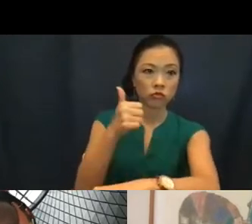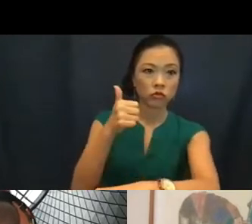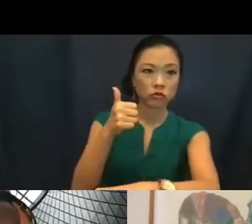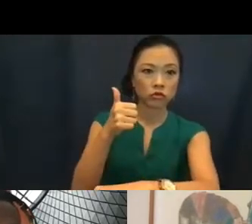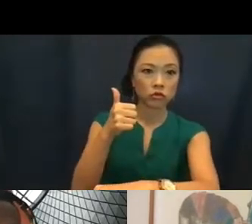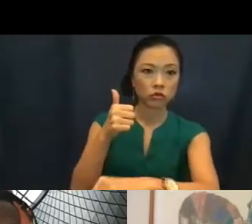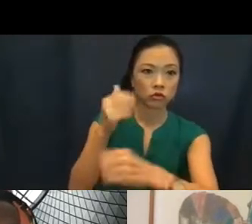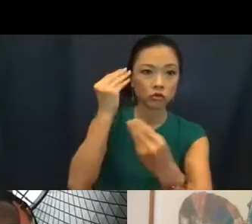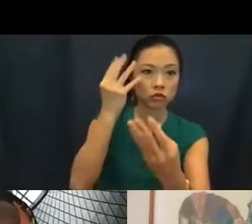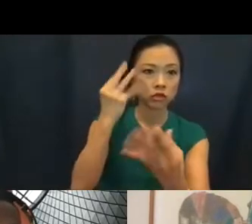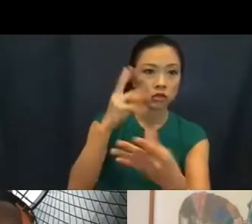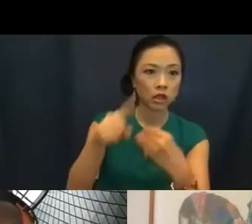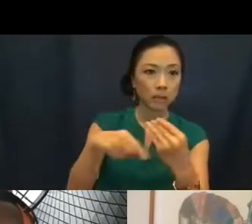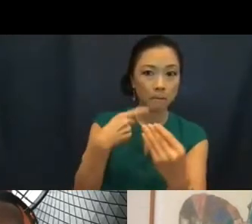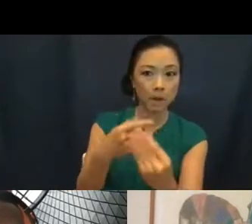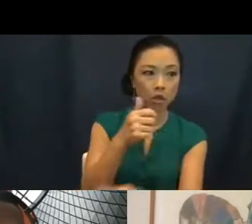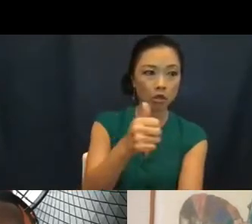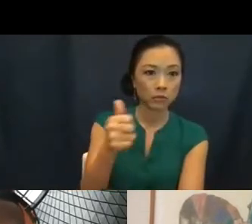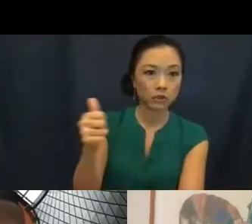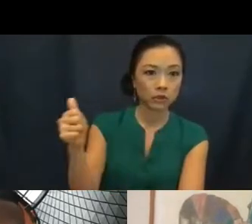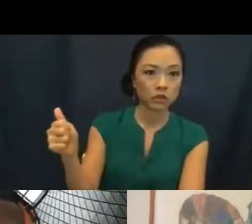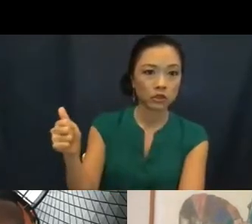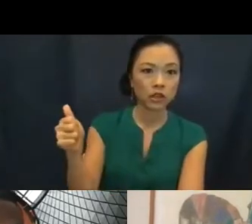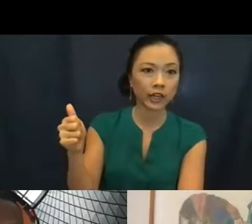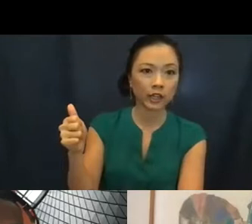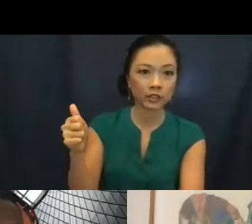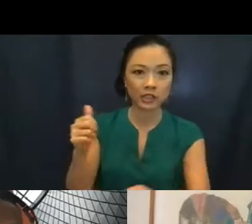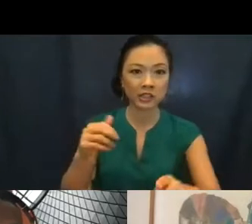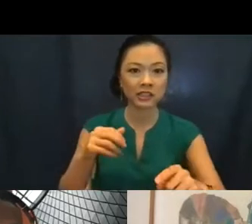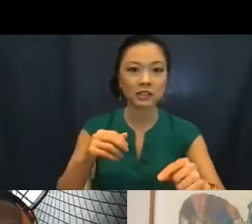about themselves and maybe one sentence of something they would like to discuss, be it